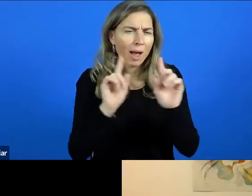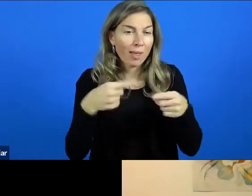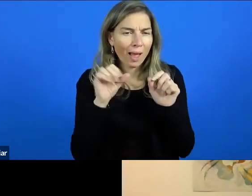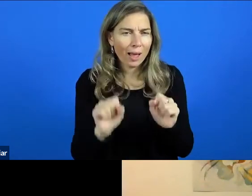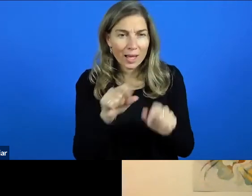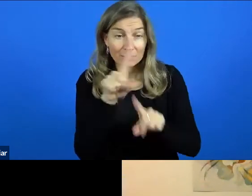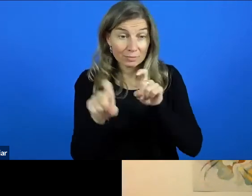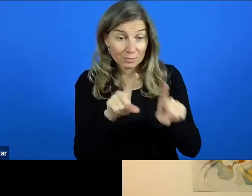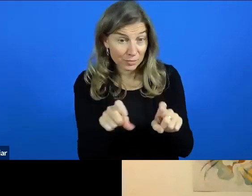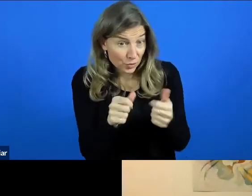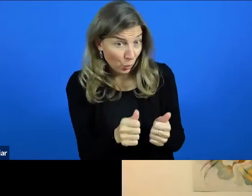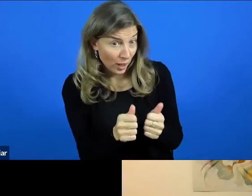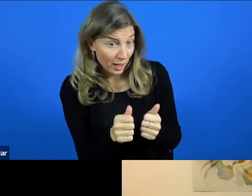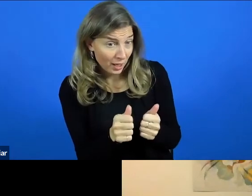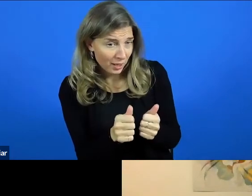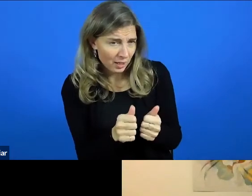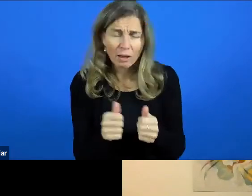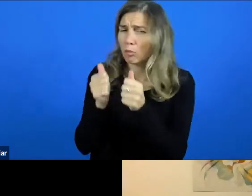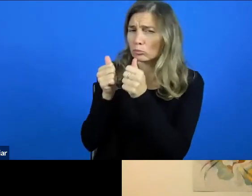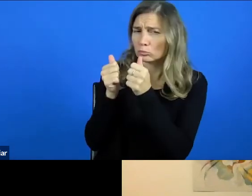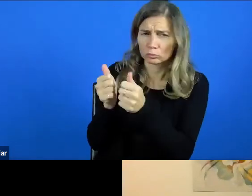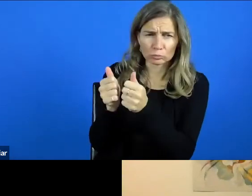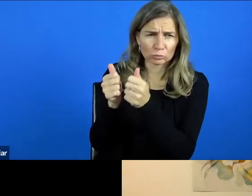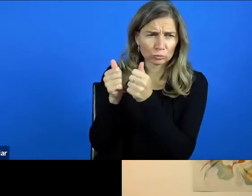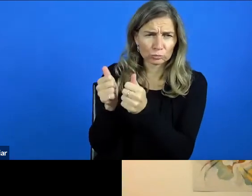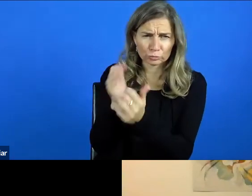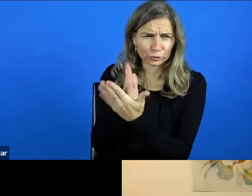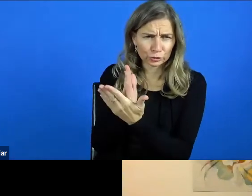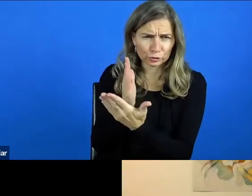Is that okay? KAMIL: Yes. Sure. It's not important.